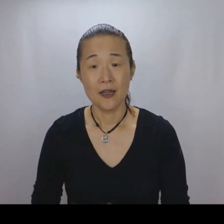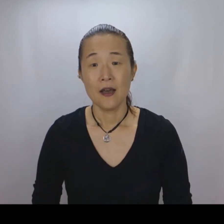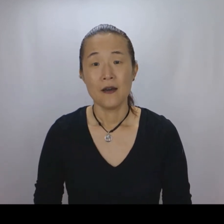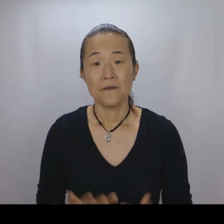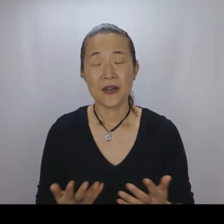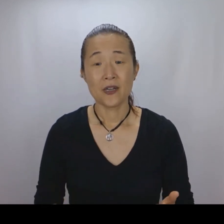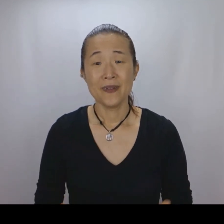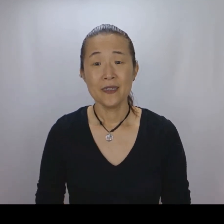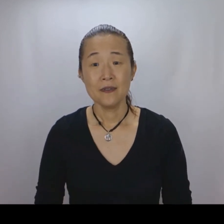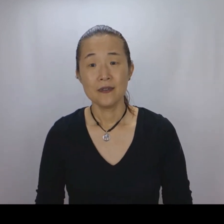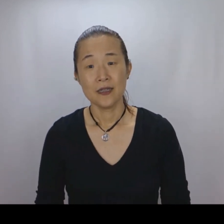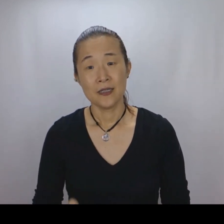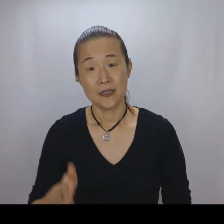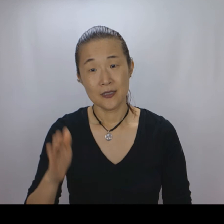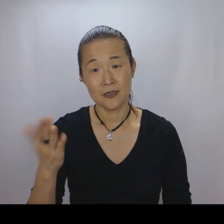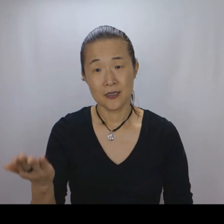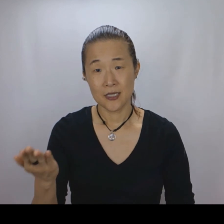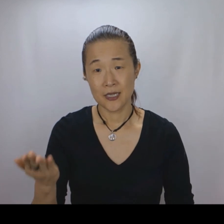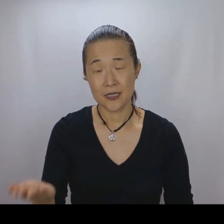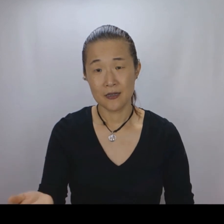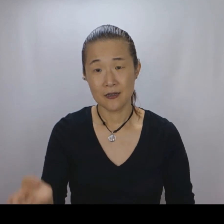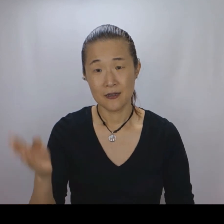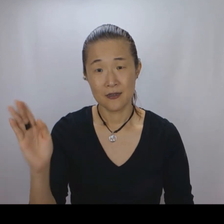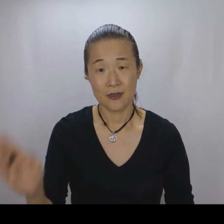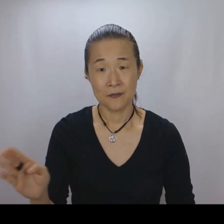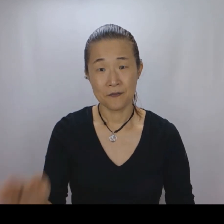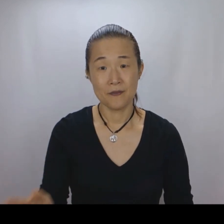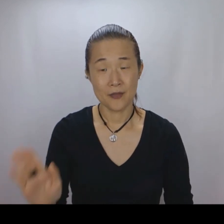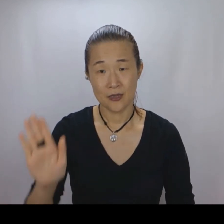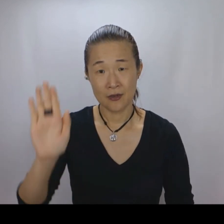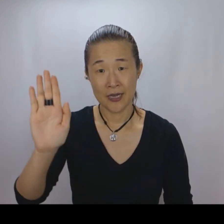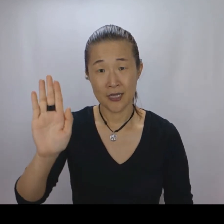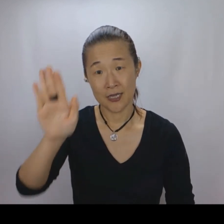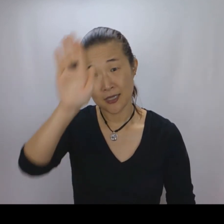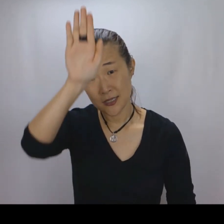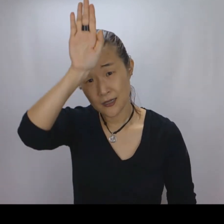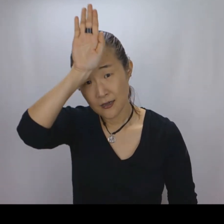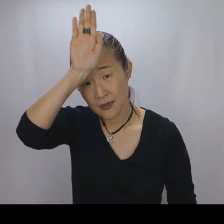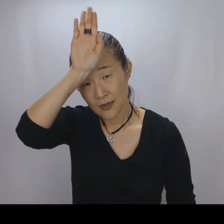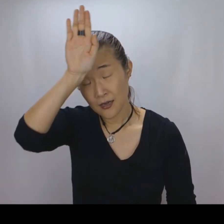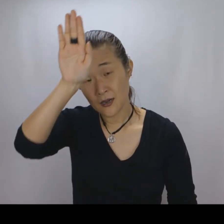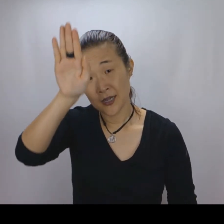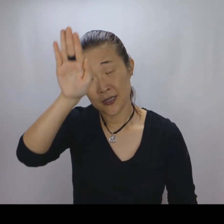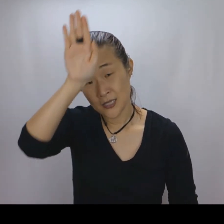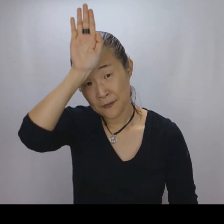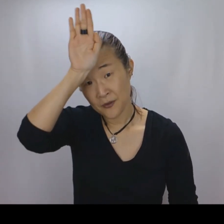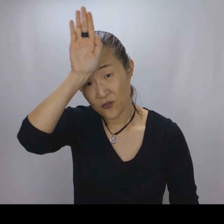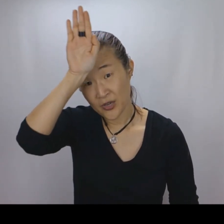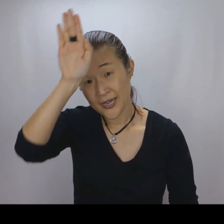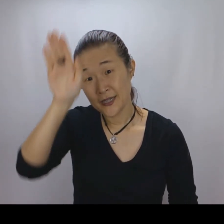Fireman, you're going to take your hand like this and tap your forehead,